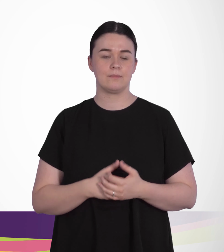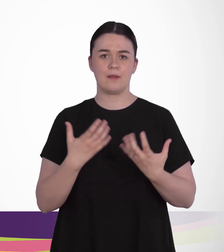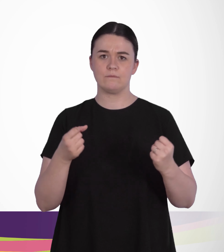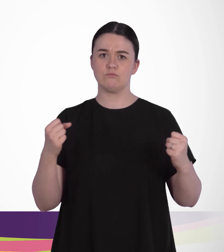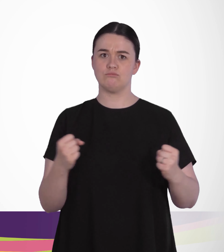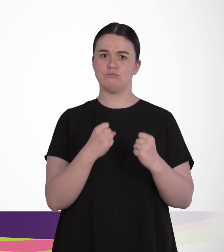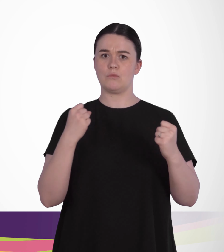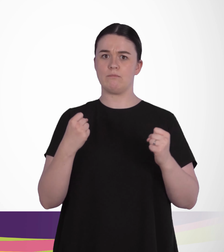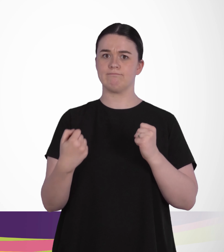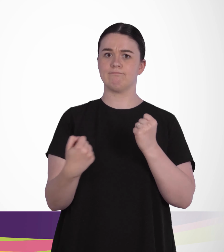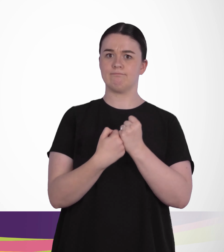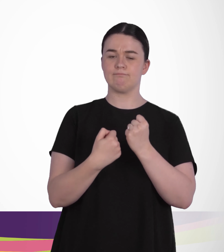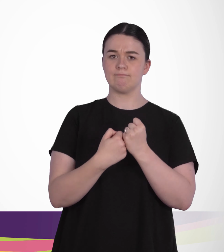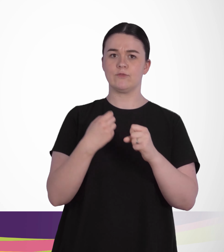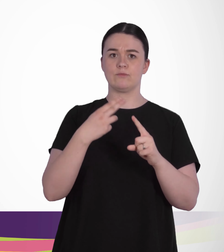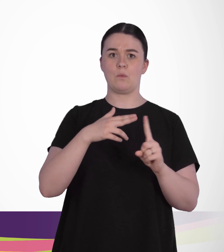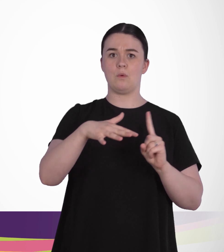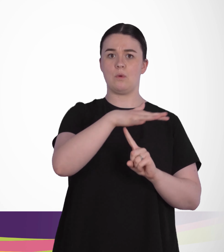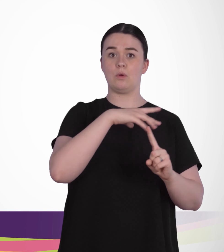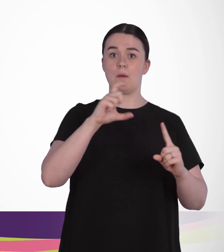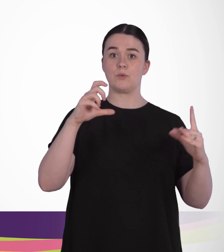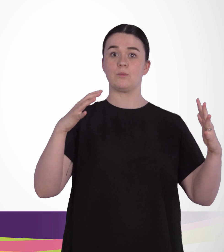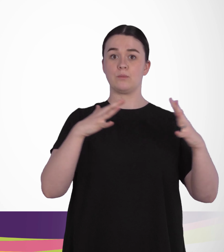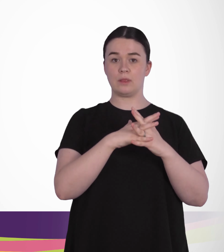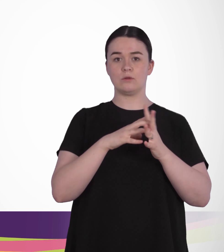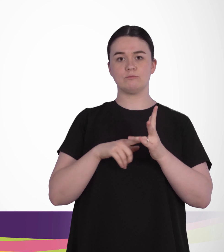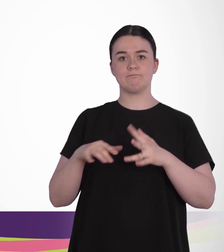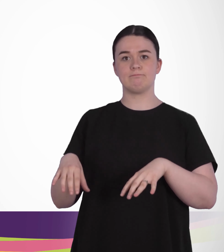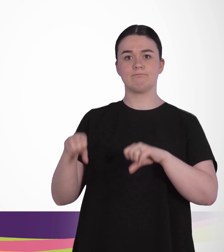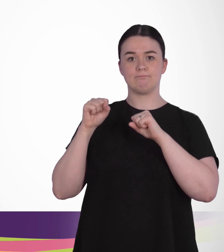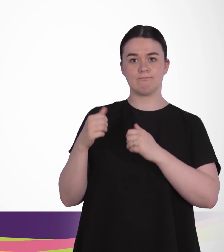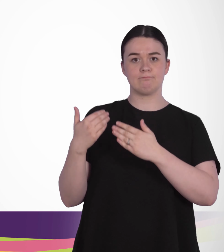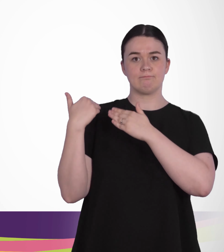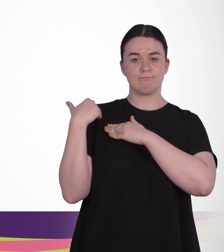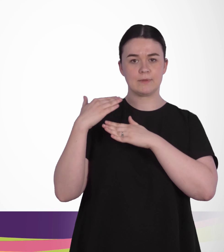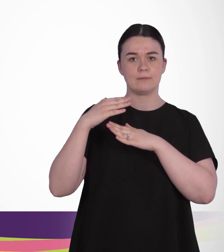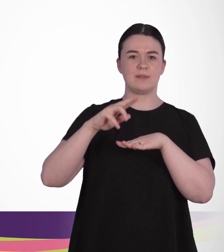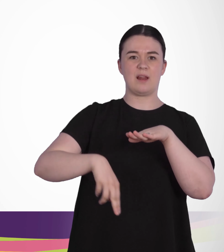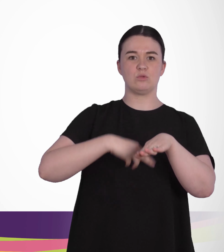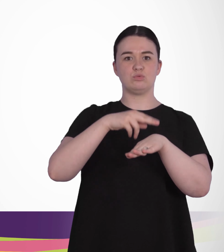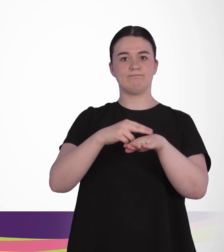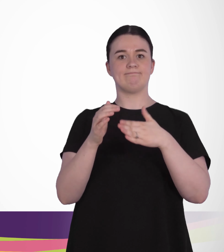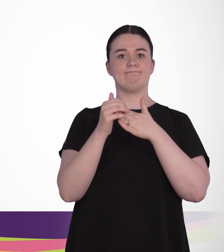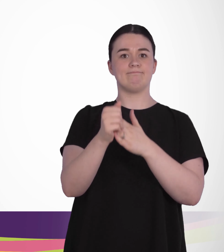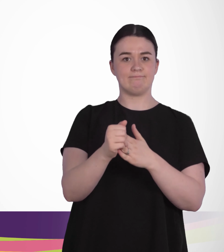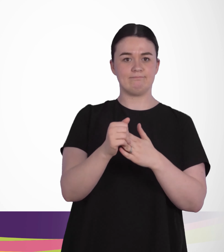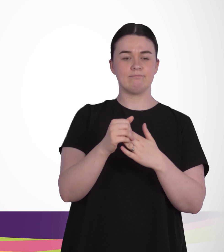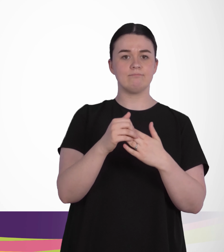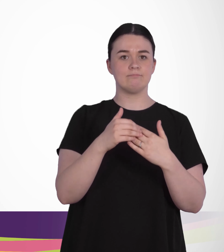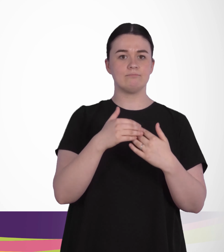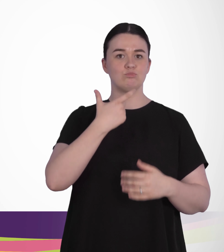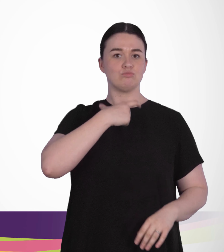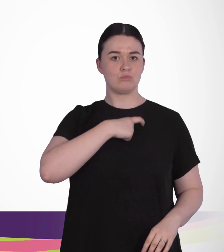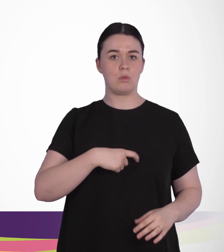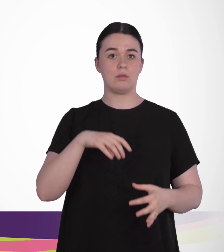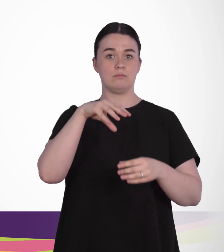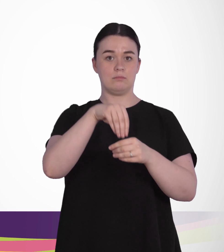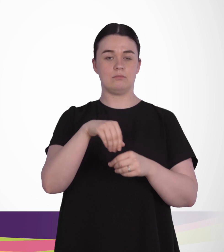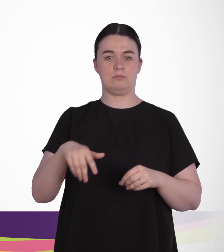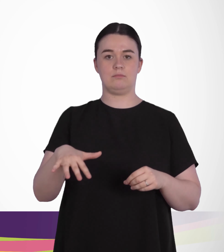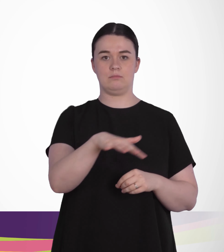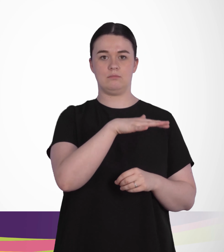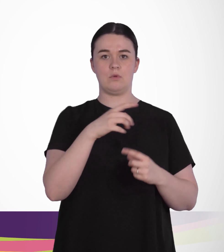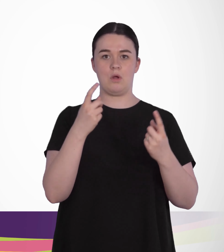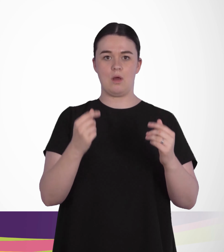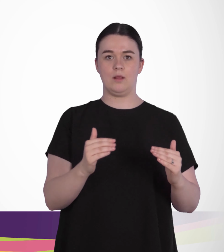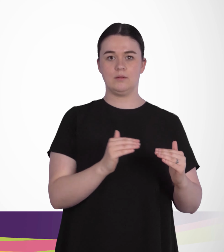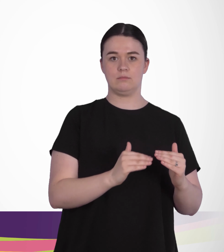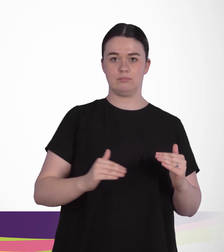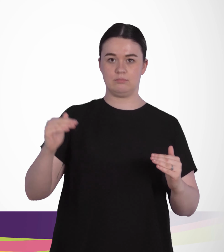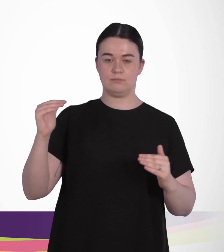There was strong support for the Commonwealth taking a national leadership role in the early years,